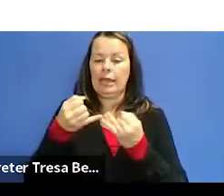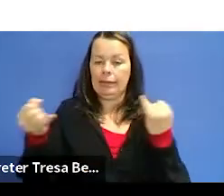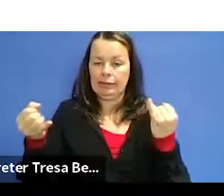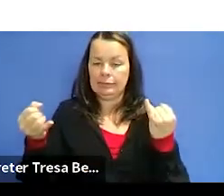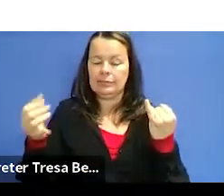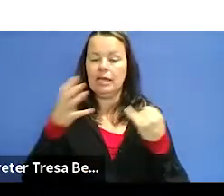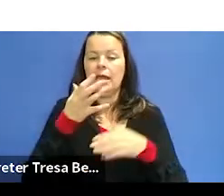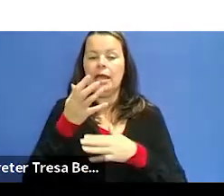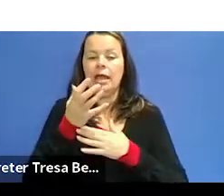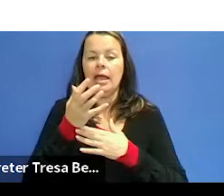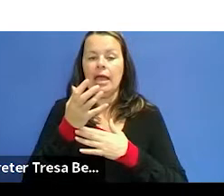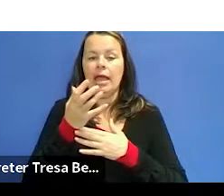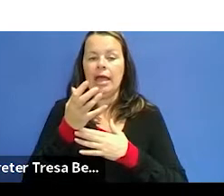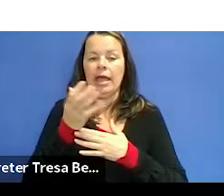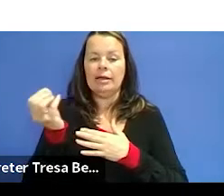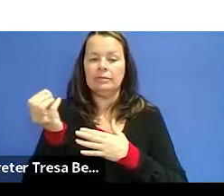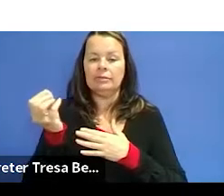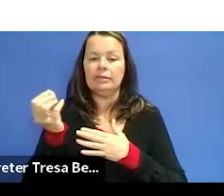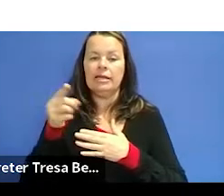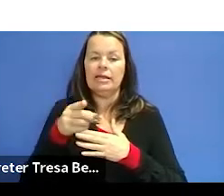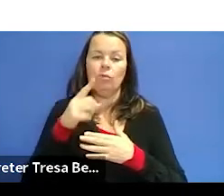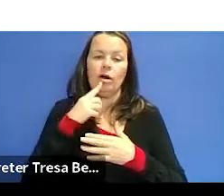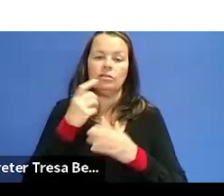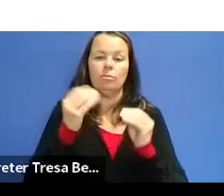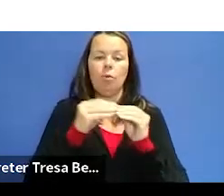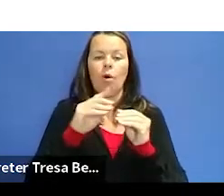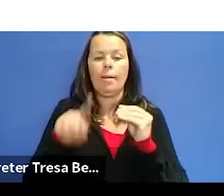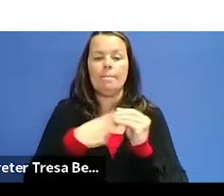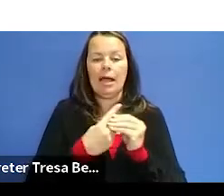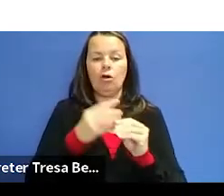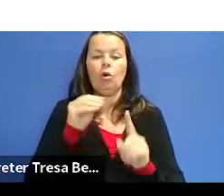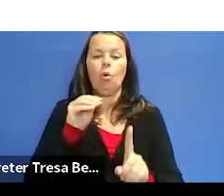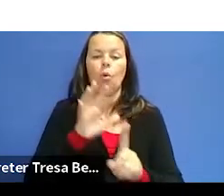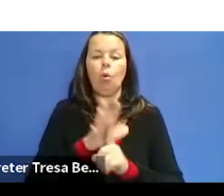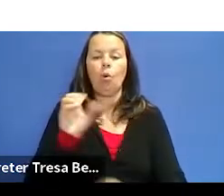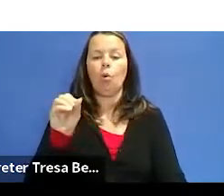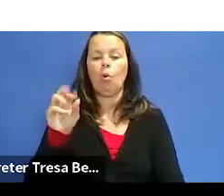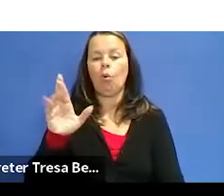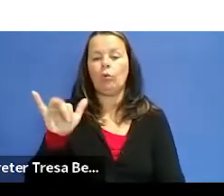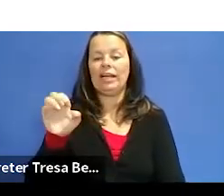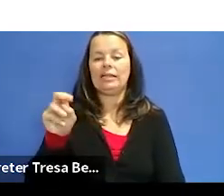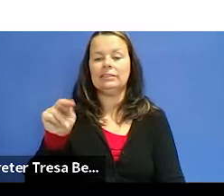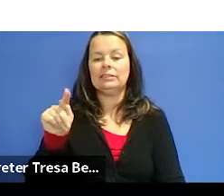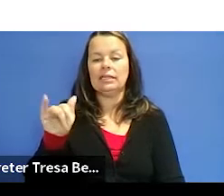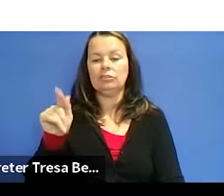They were orientation, so to check if the app can be rotated.